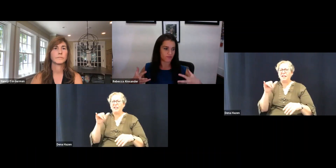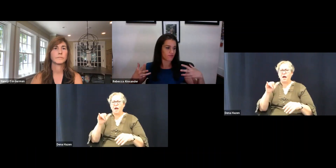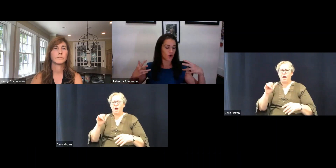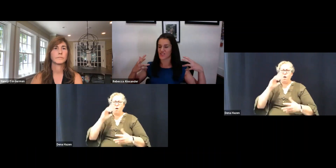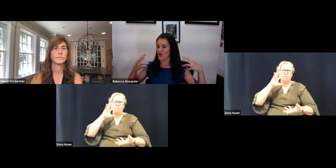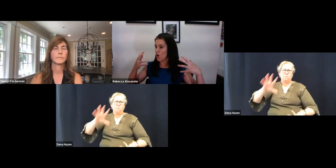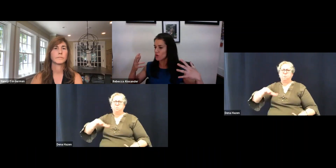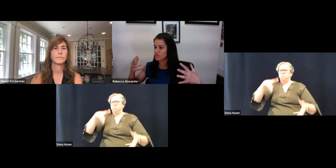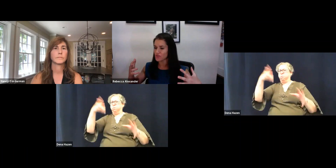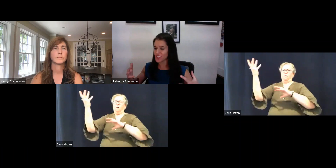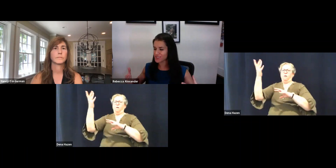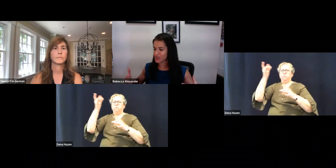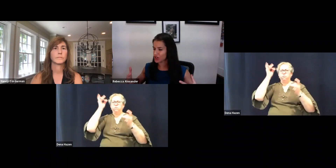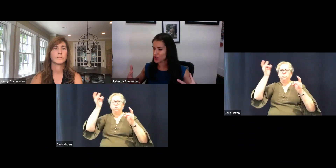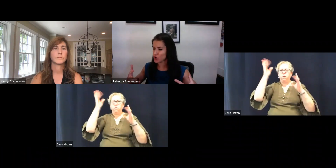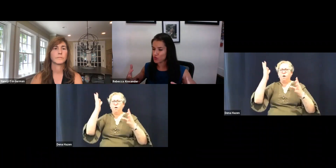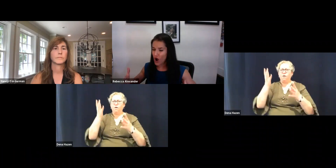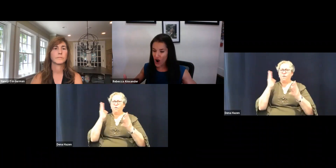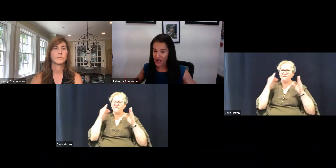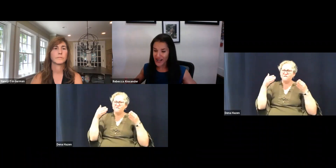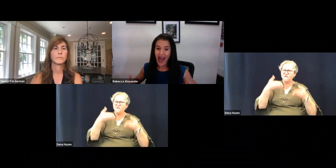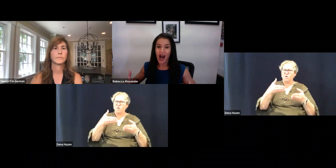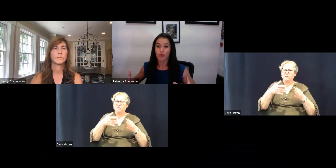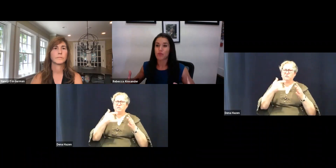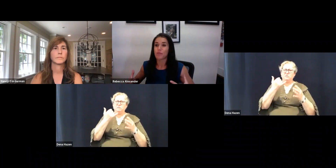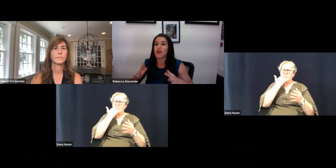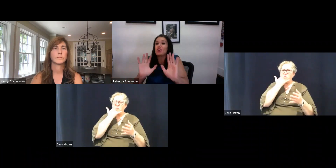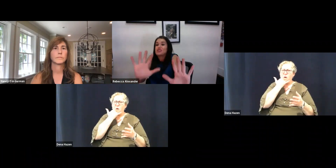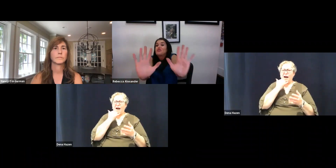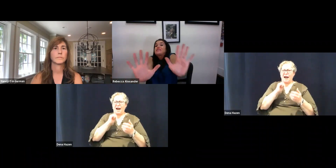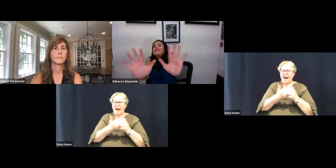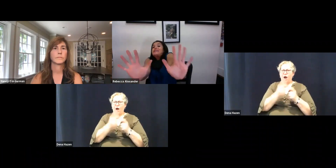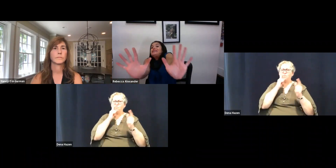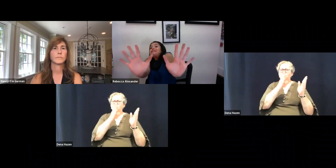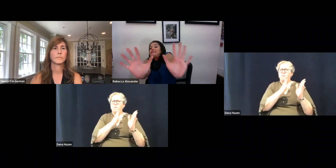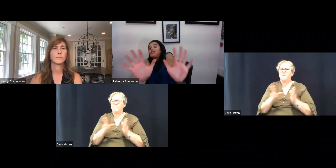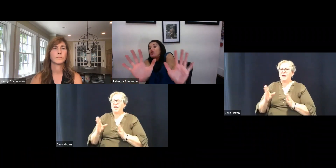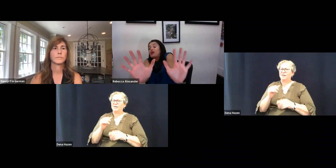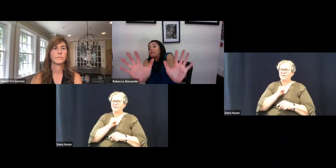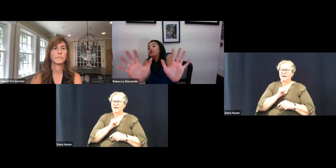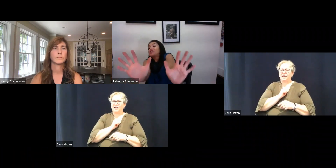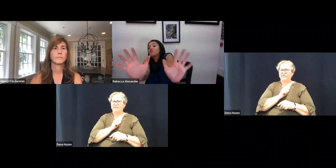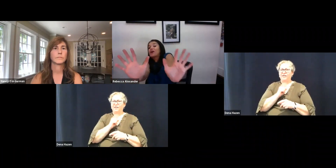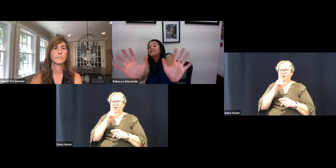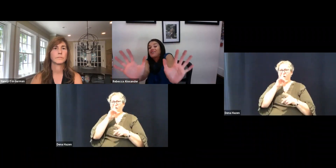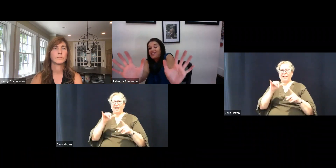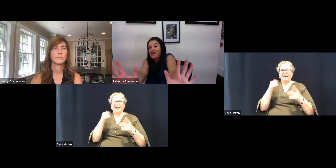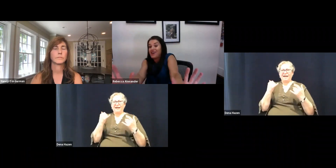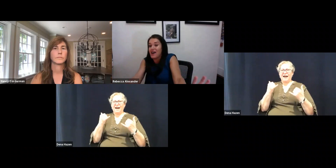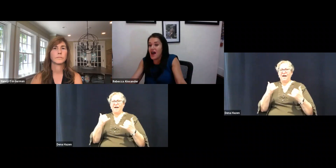We focus on all of the things that are going to go wrong and how do we prepare ourselves. It's like this, you know? Like putting your brakes on.